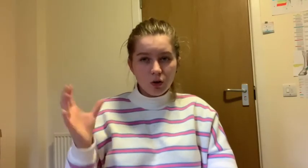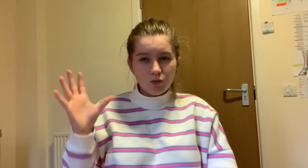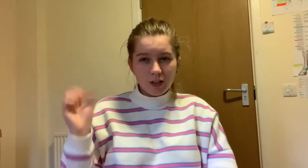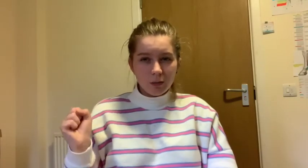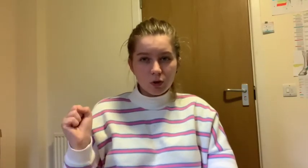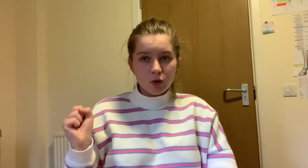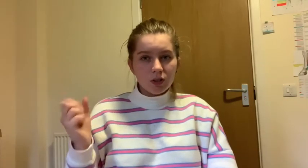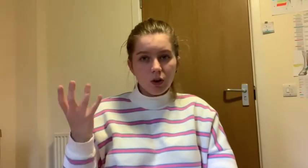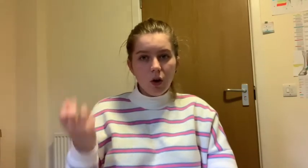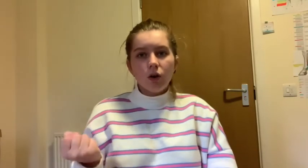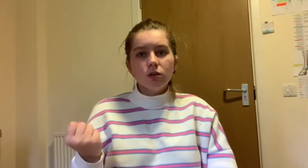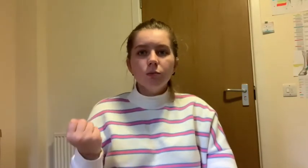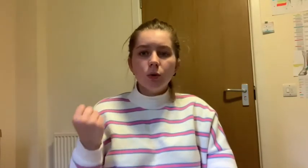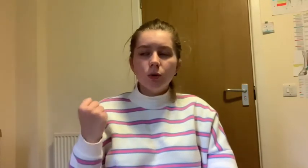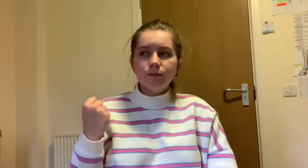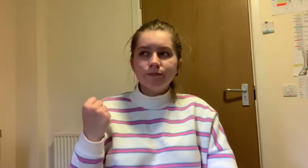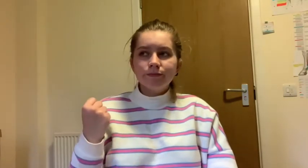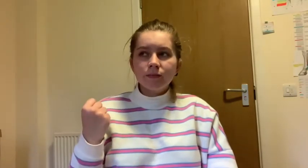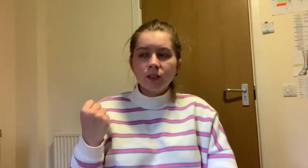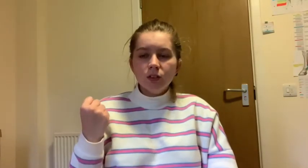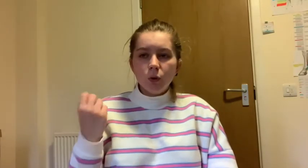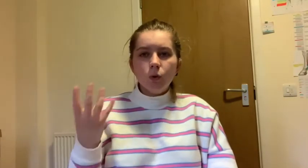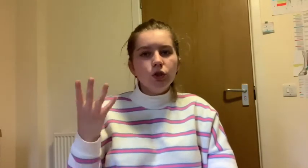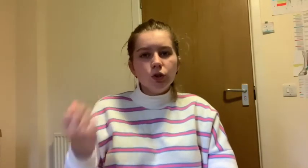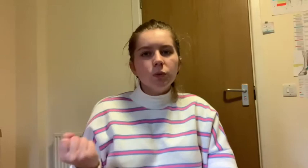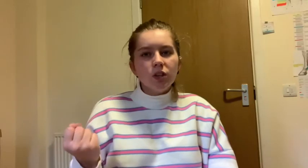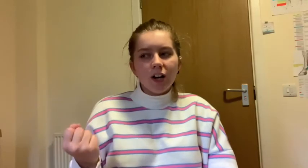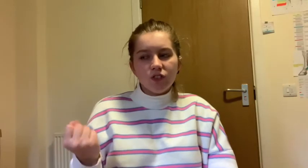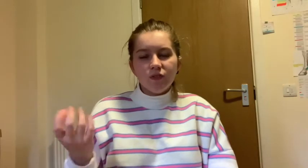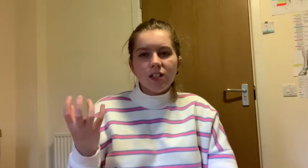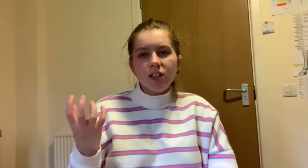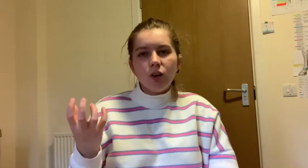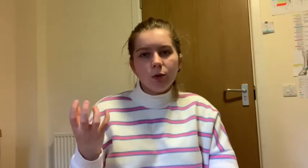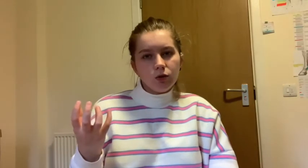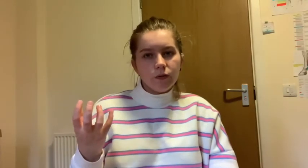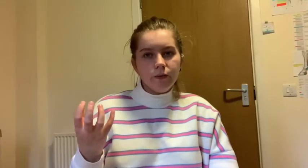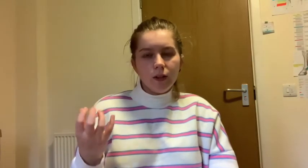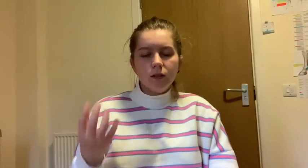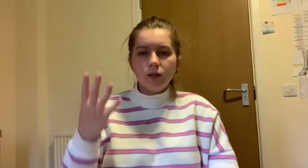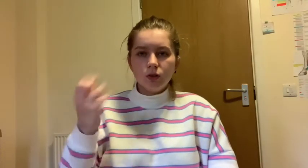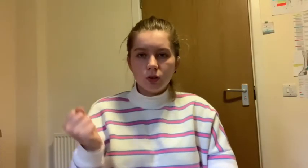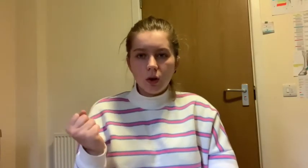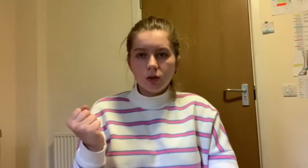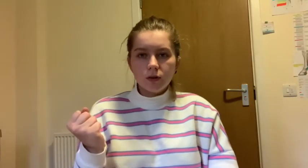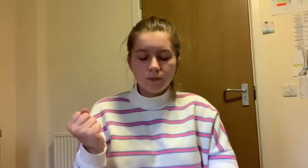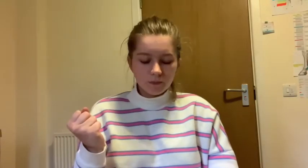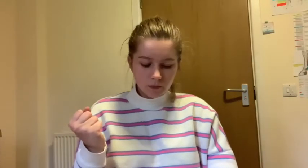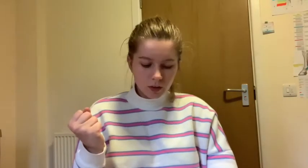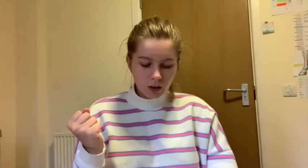You're not supposed to do this a lot. you're only supposed to do this when you're actually grabbing hold of something (physically) "got".